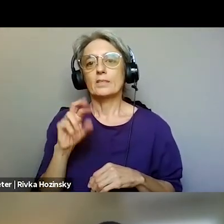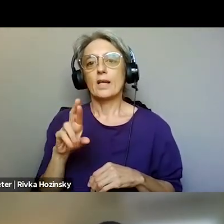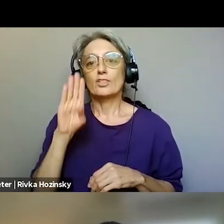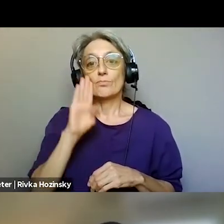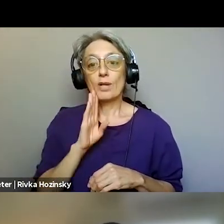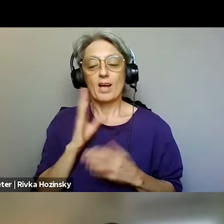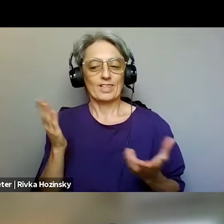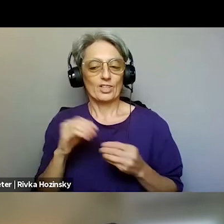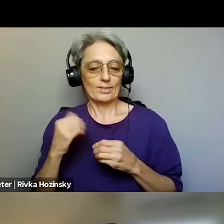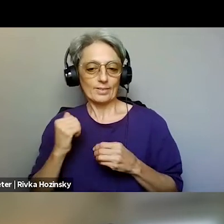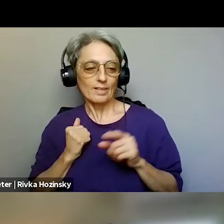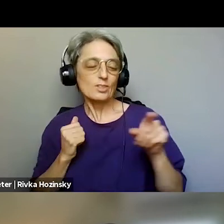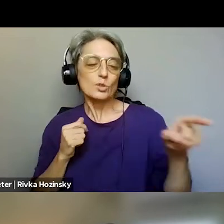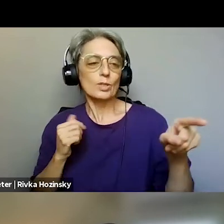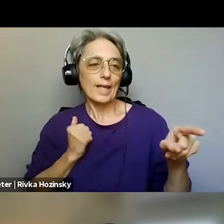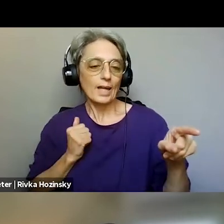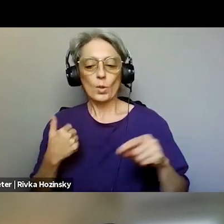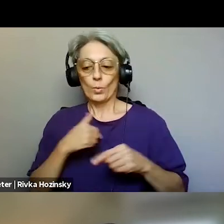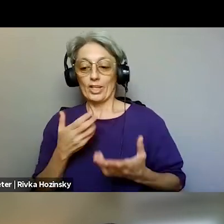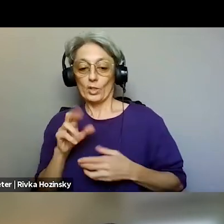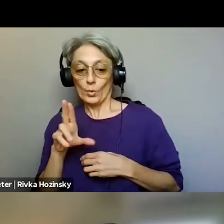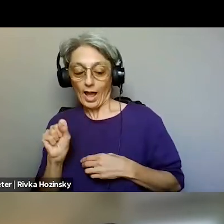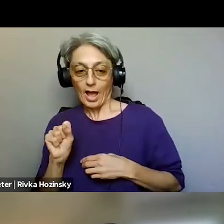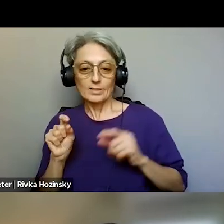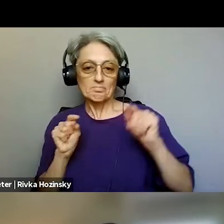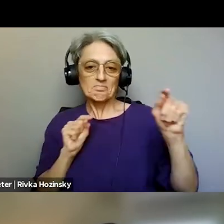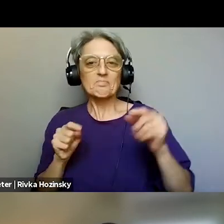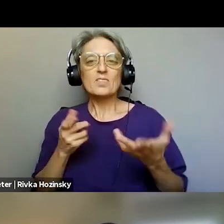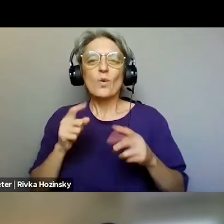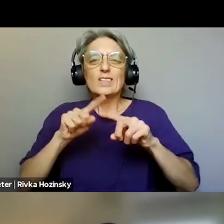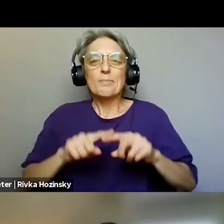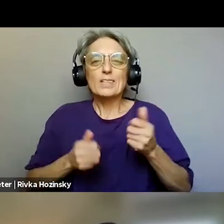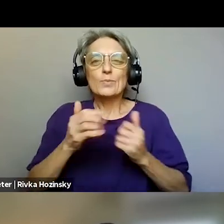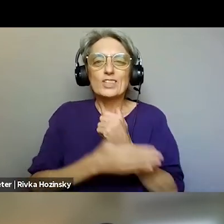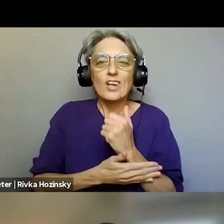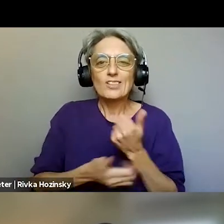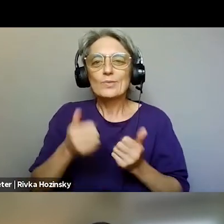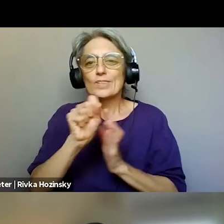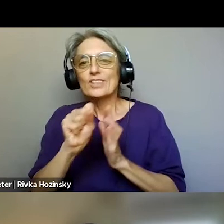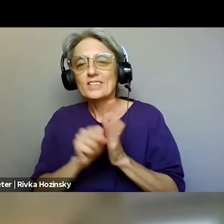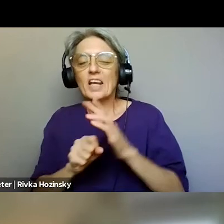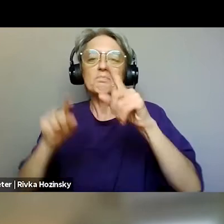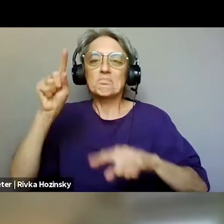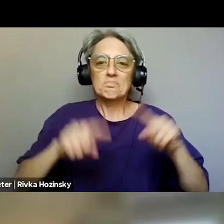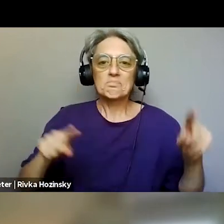we’re in the U.S., you know it's really specific to the country you're in, the state you're in that